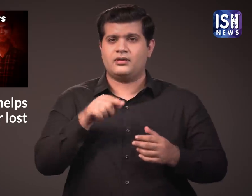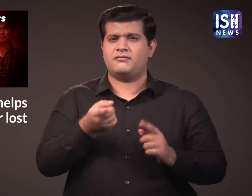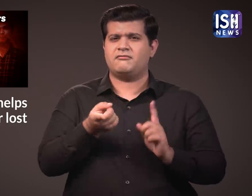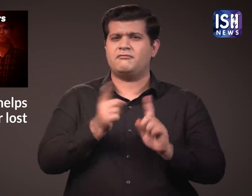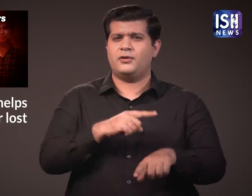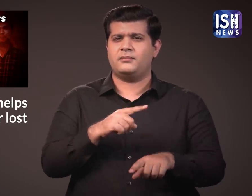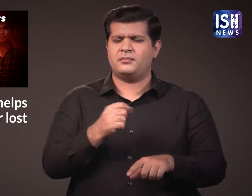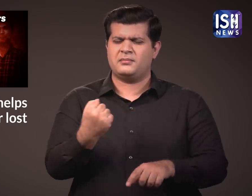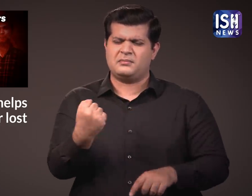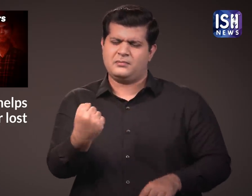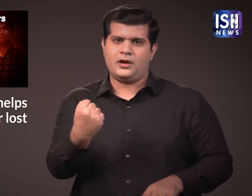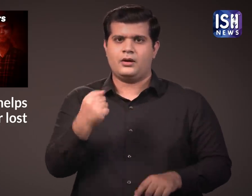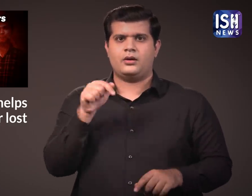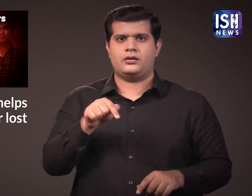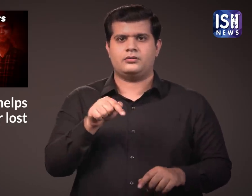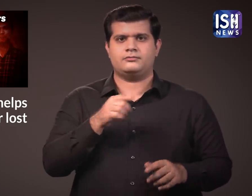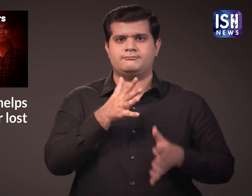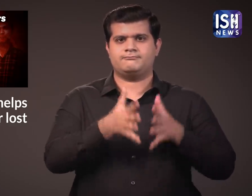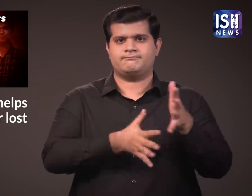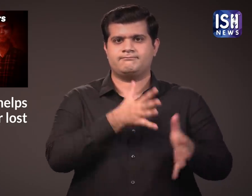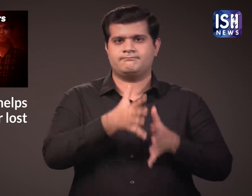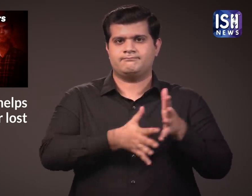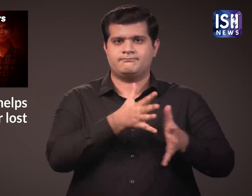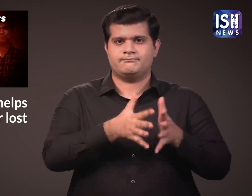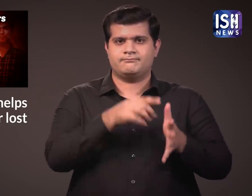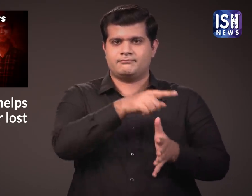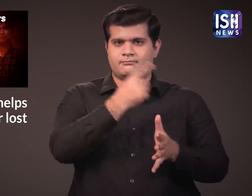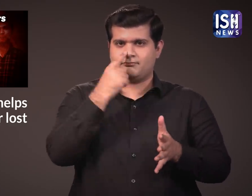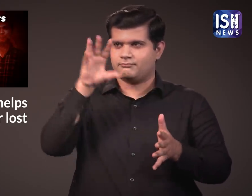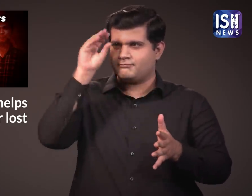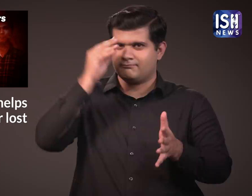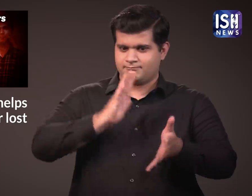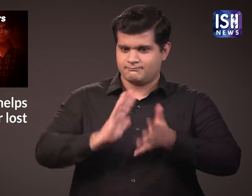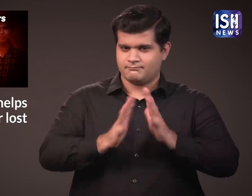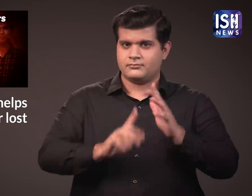This was possible because of the power of Sign Language